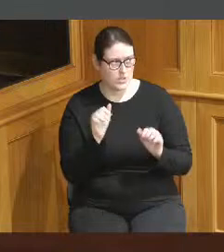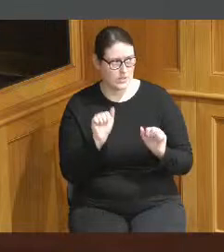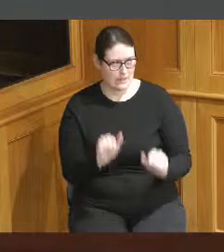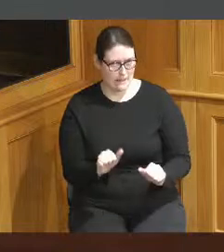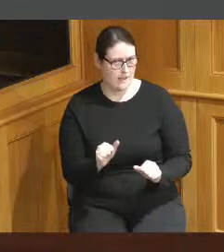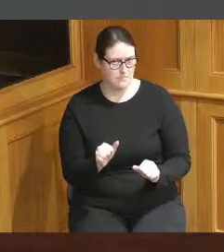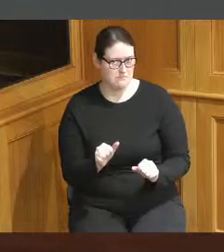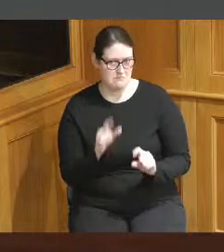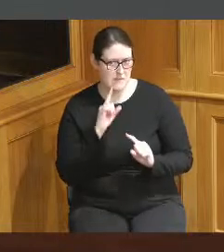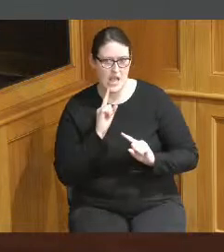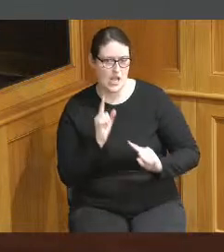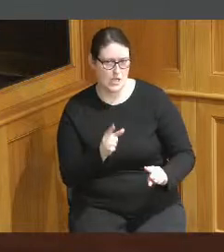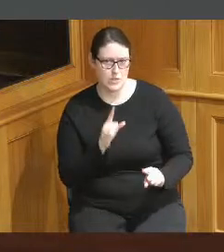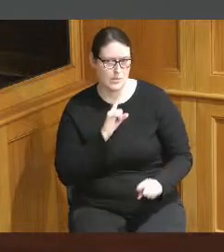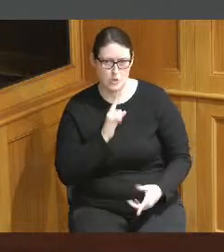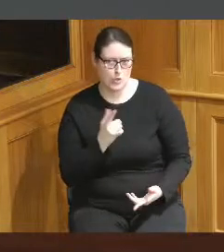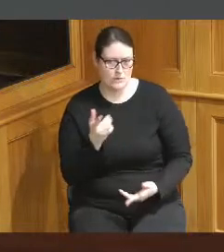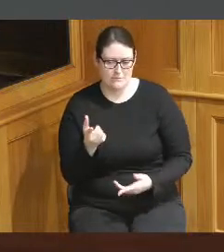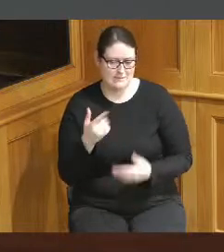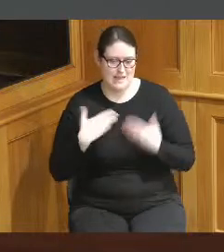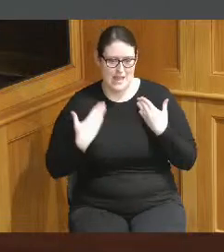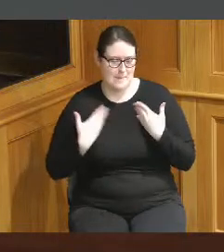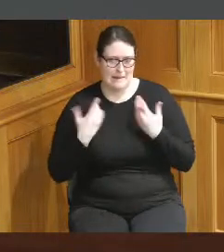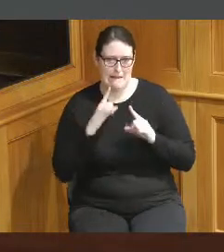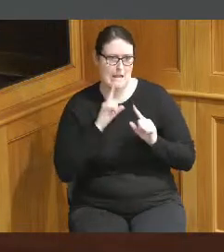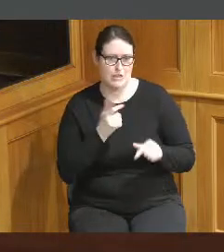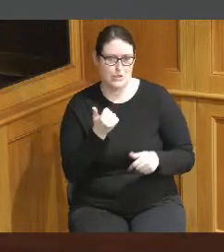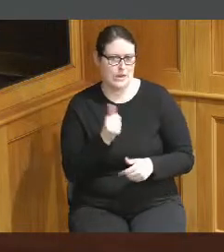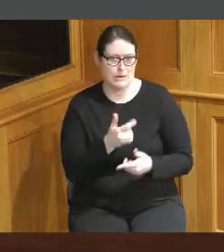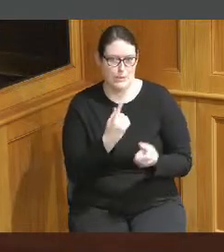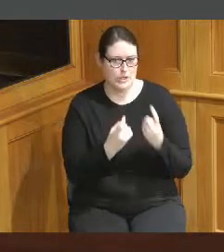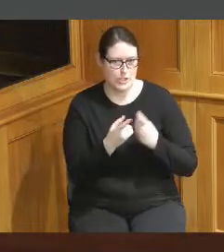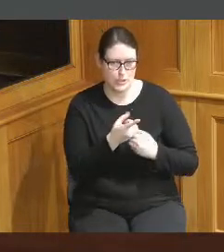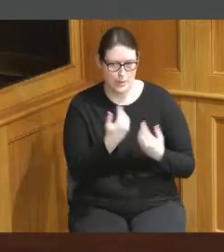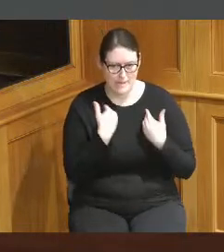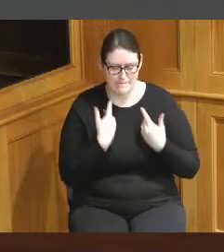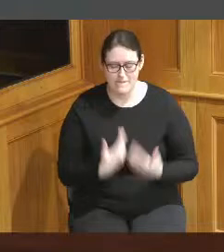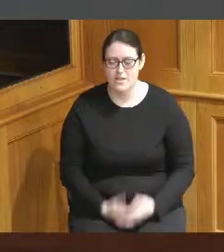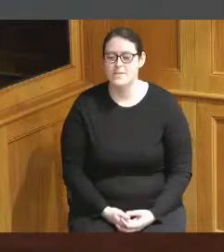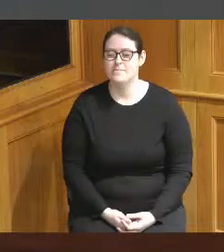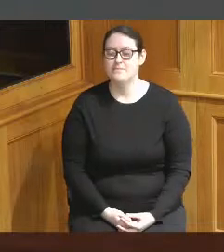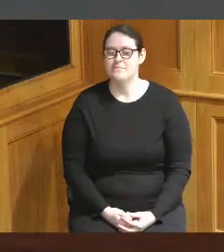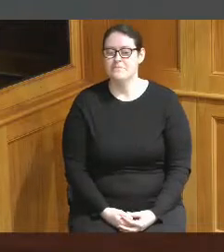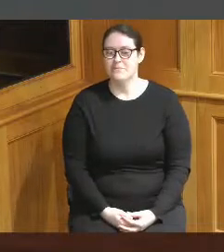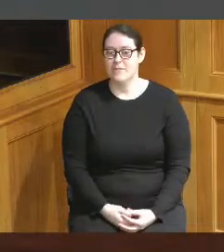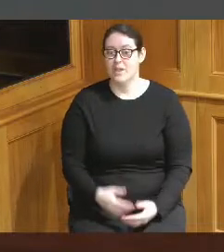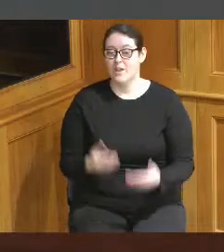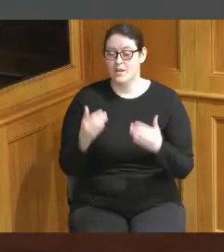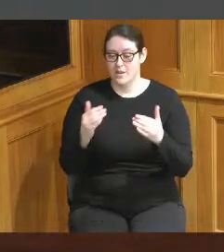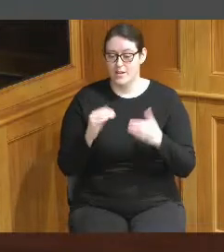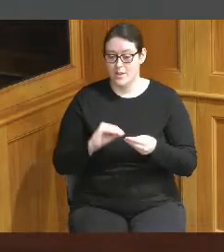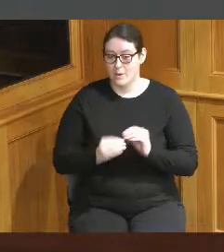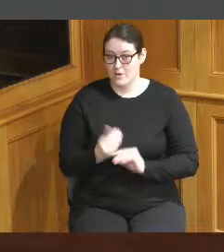were able to get produce it was just a a great day and it was fun it was for entire family and I even